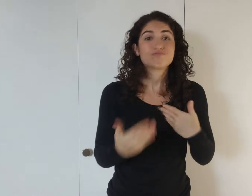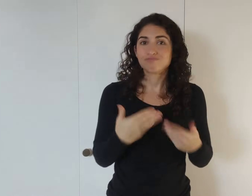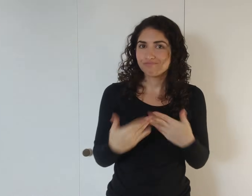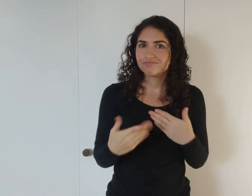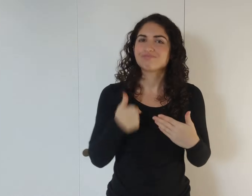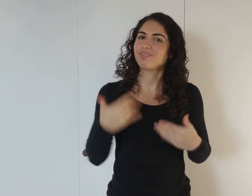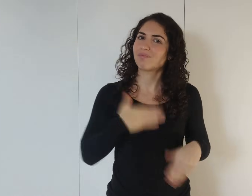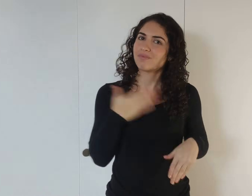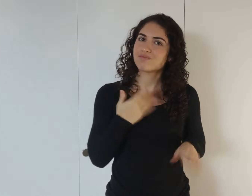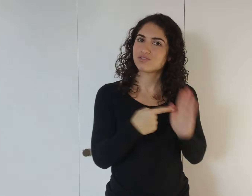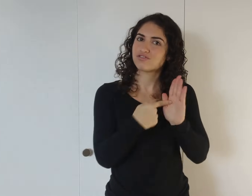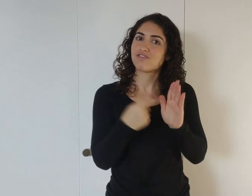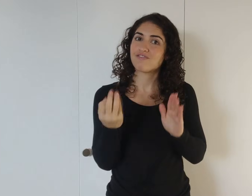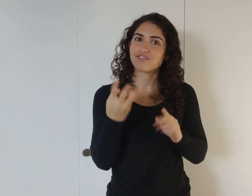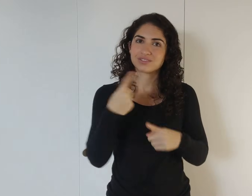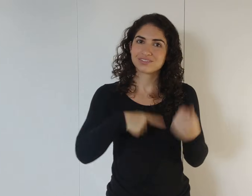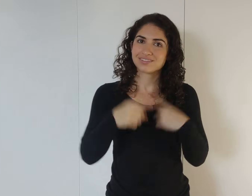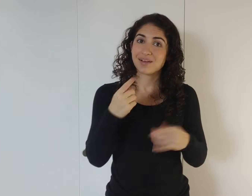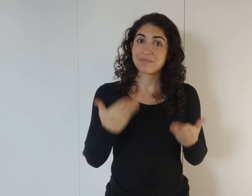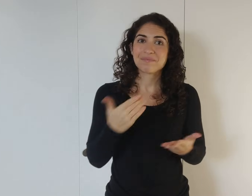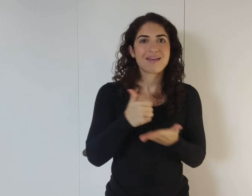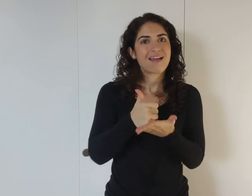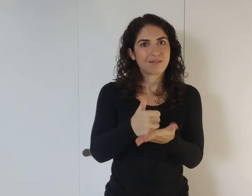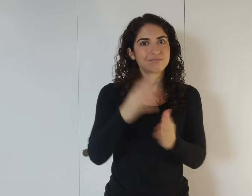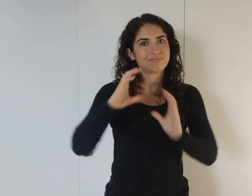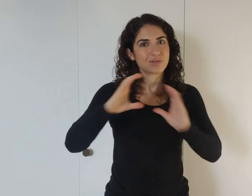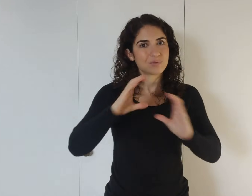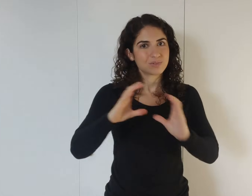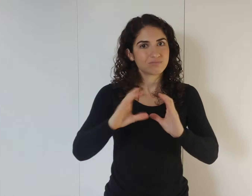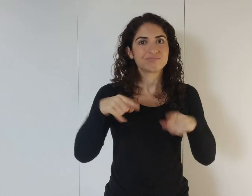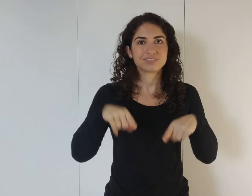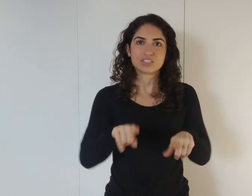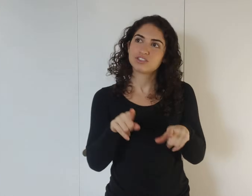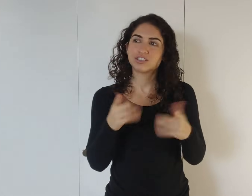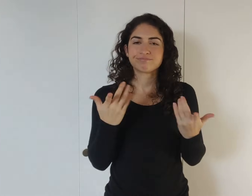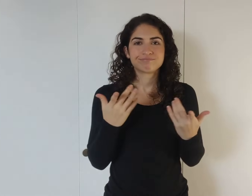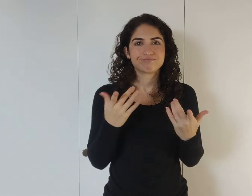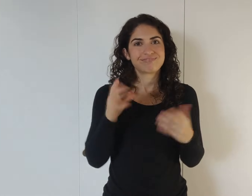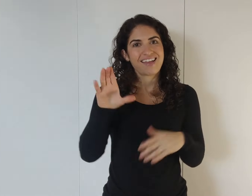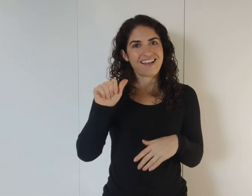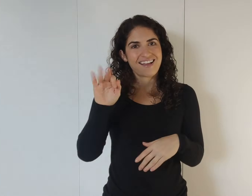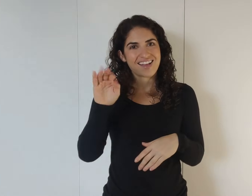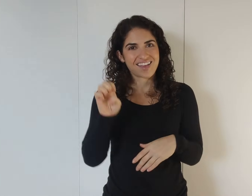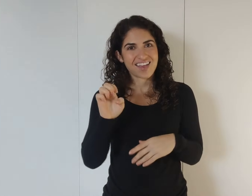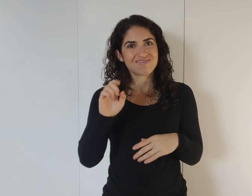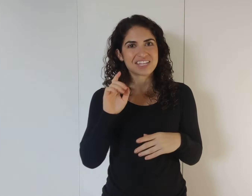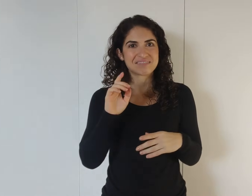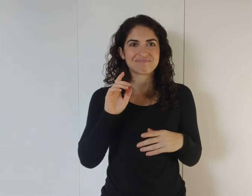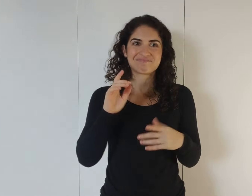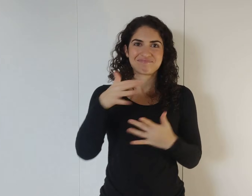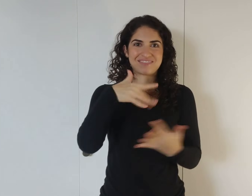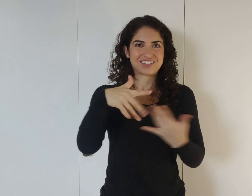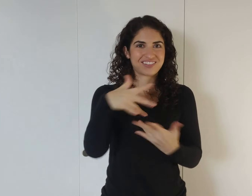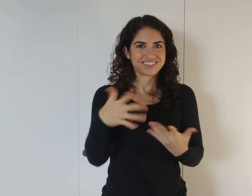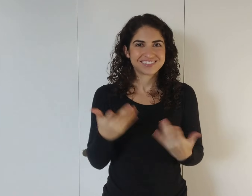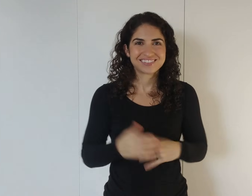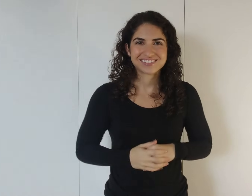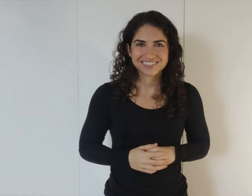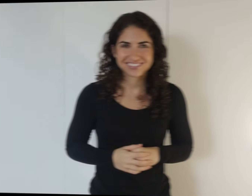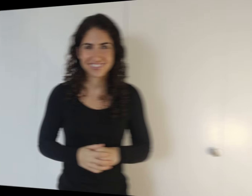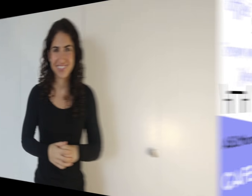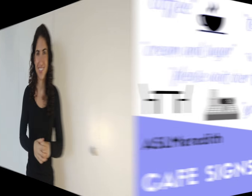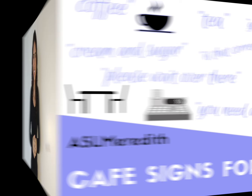Either way, I'm happy to show you a few signs to help you communicate during cafe interactions.